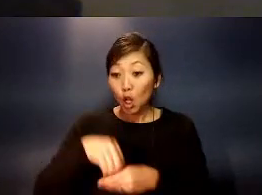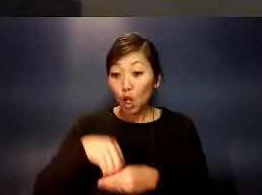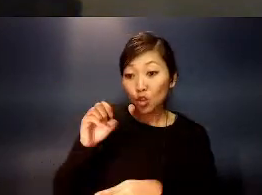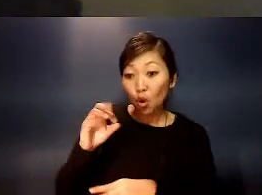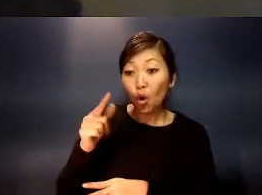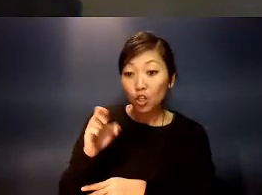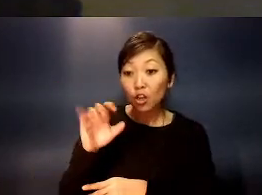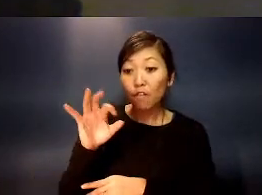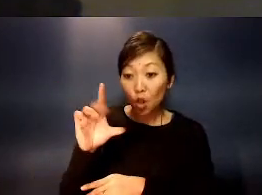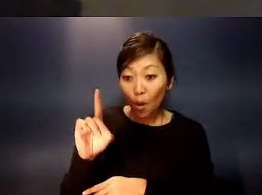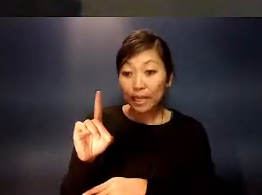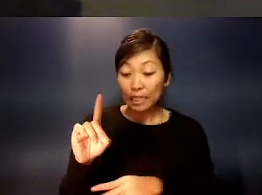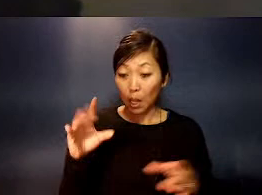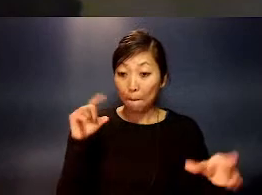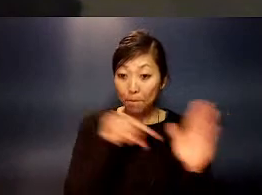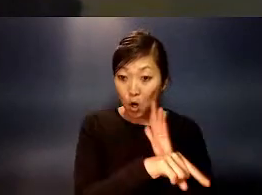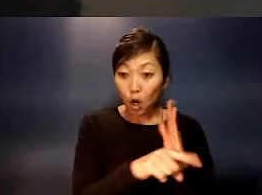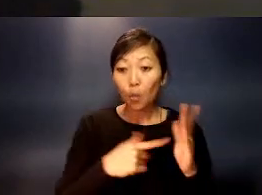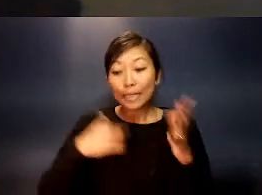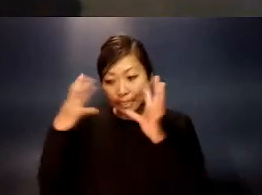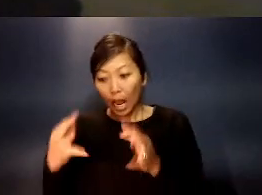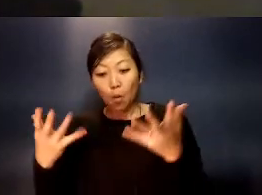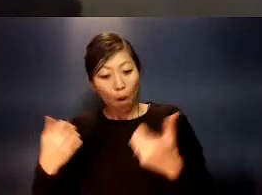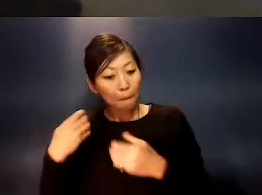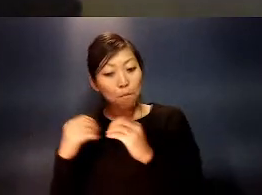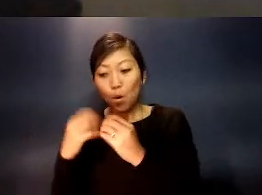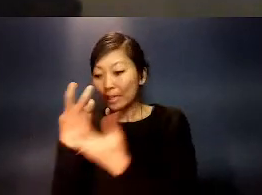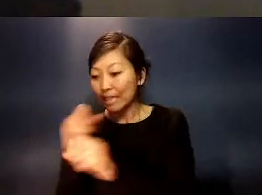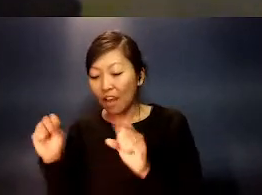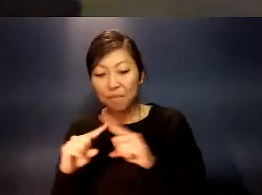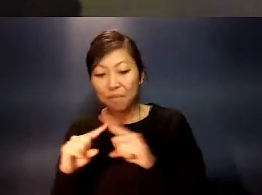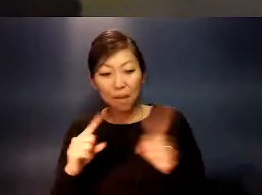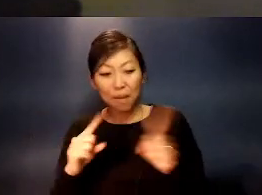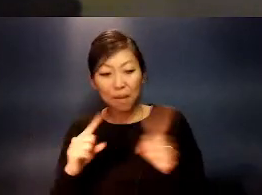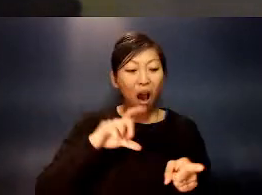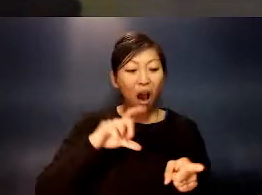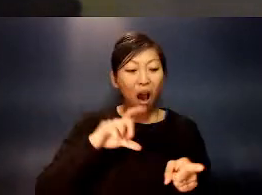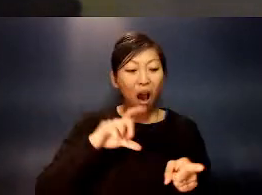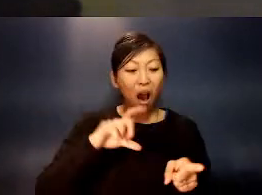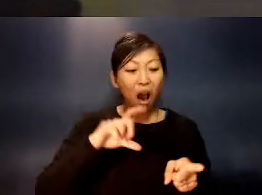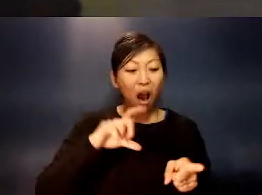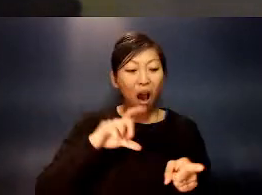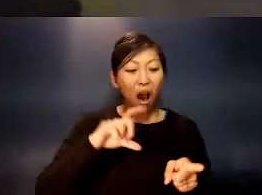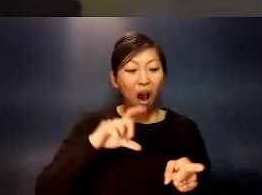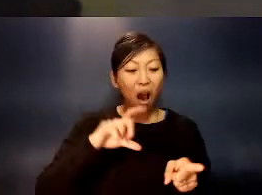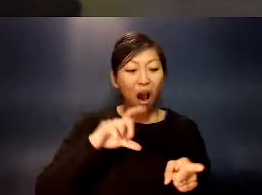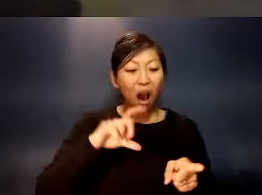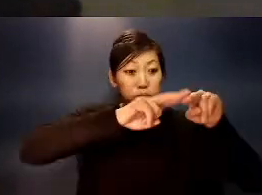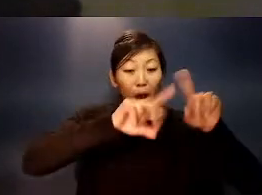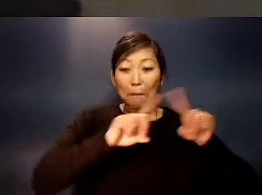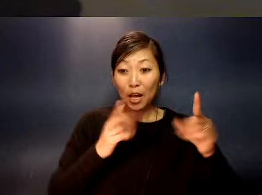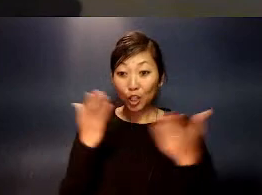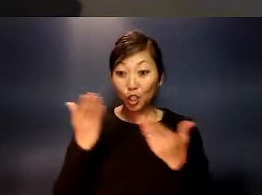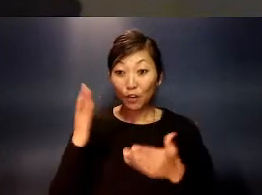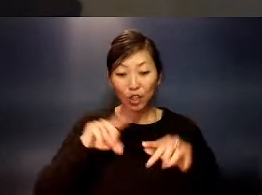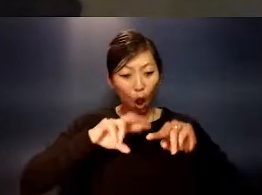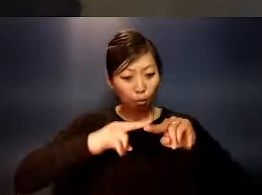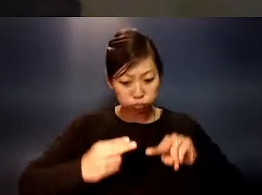WHEN I TOOK OFFICE IN 2014, THE MINNEAPOLIS POLICE DEPARTMENT'S BUDGET WAS $145.6 MILLION TO COVER 850 SWORN PERSONNEL.